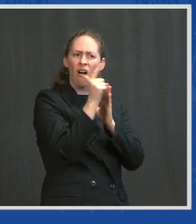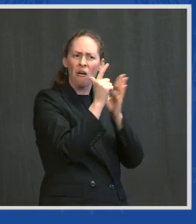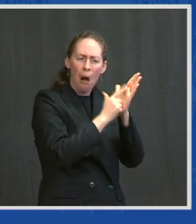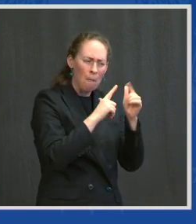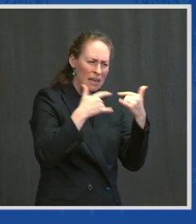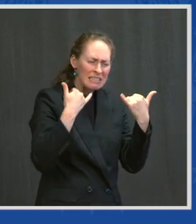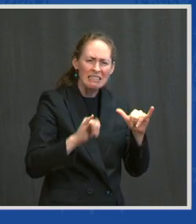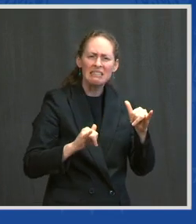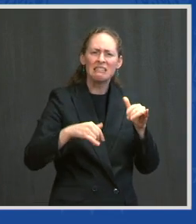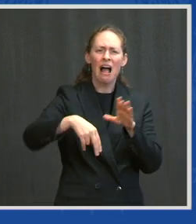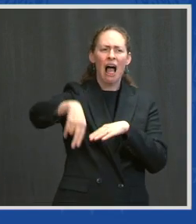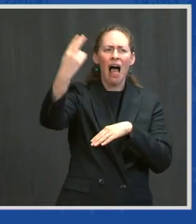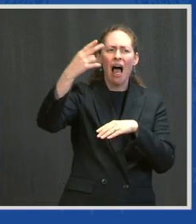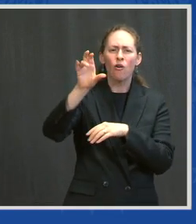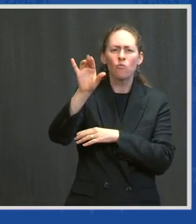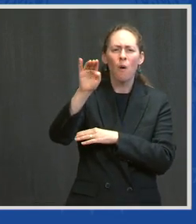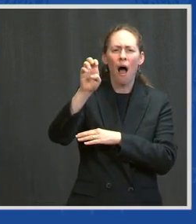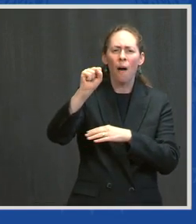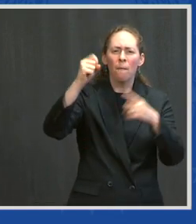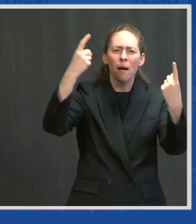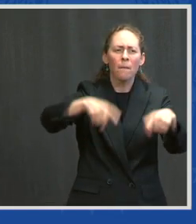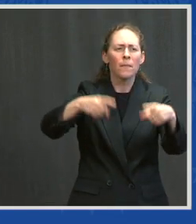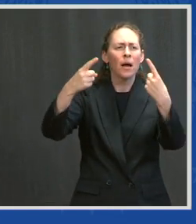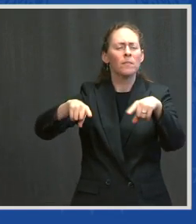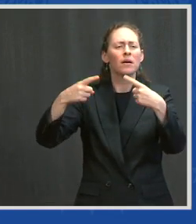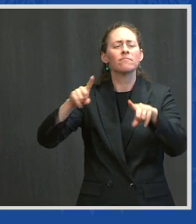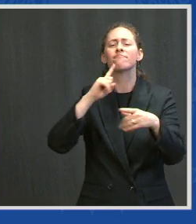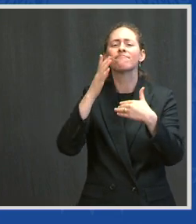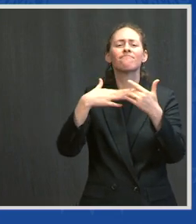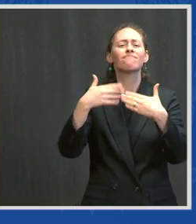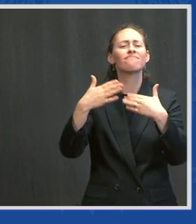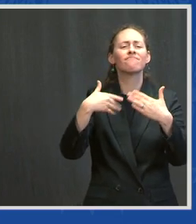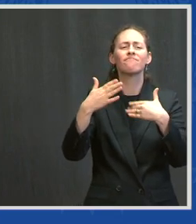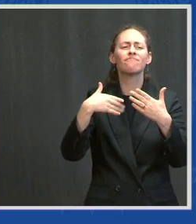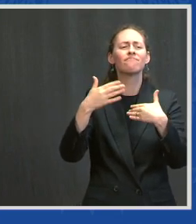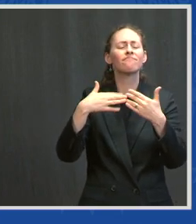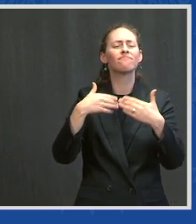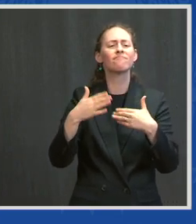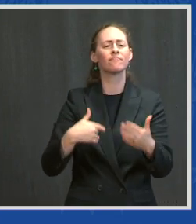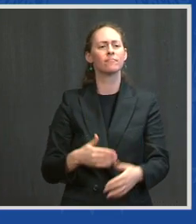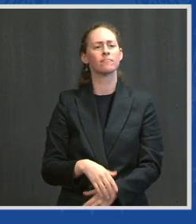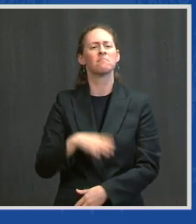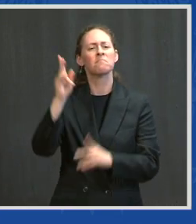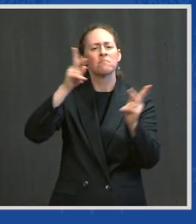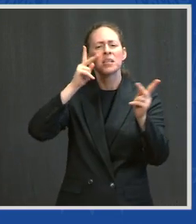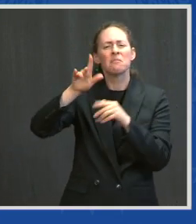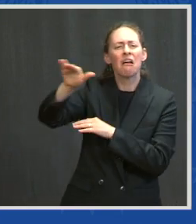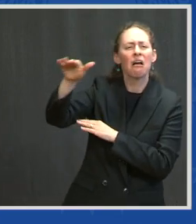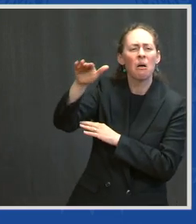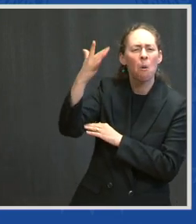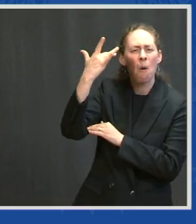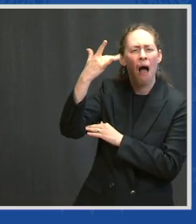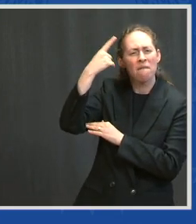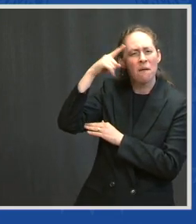They -- the violence is so -- they argue, "Why do you need those gun laws if they don't work in cities that have tough laws?"